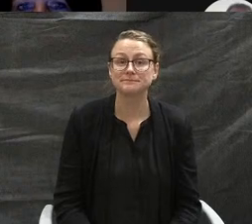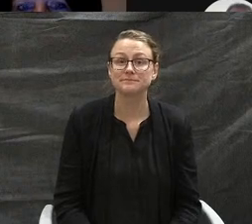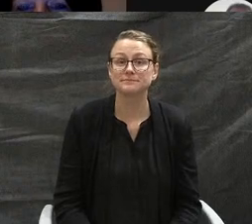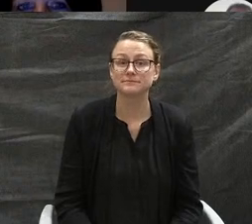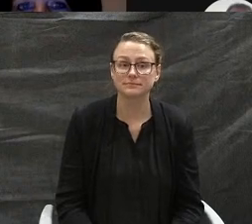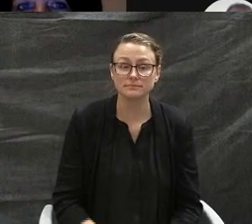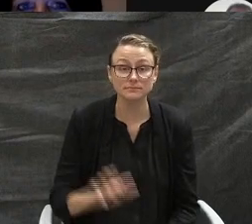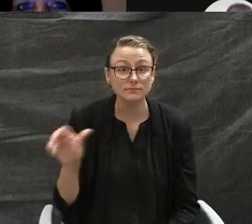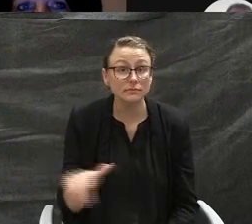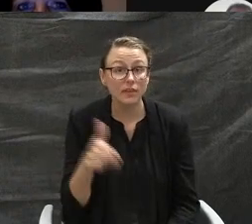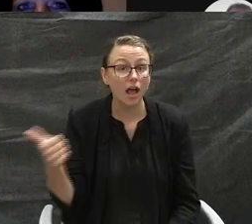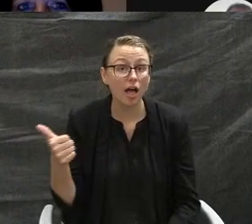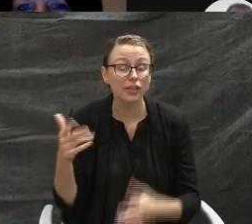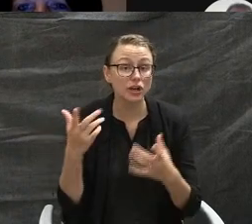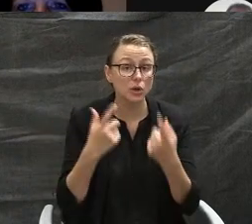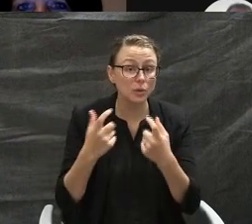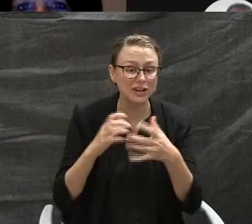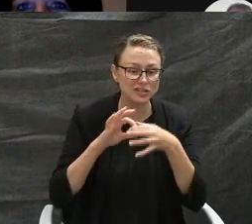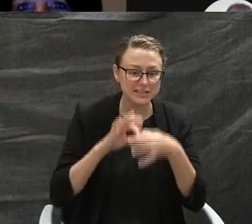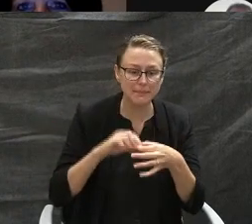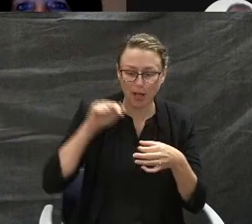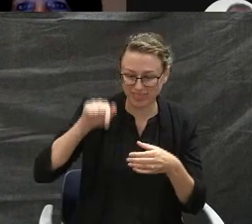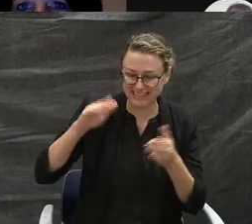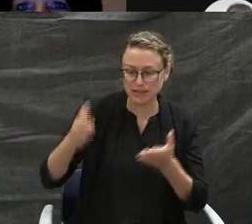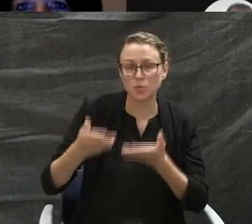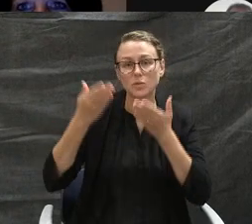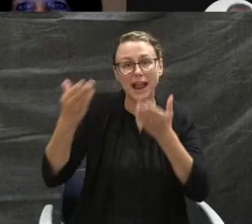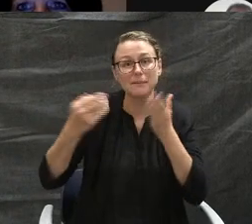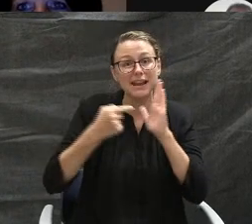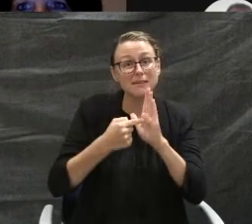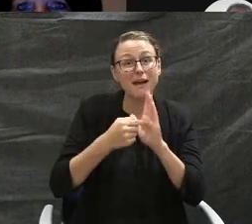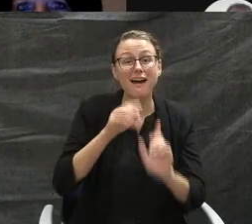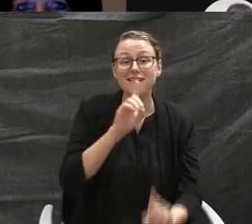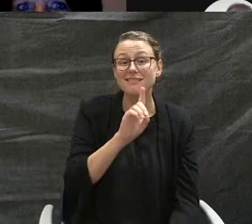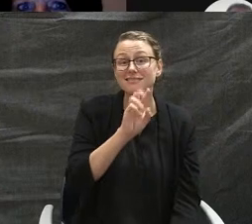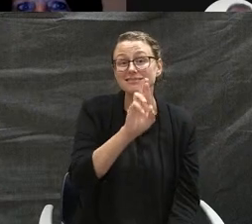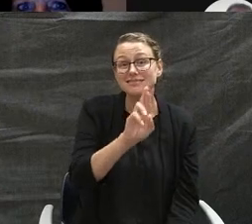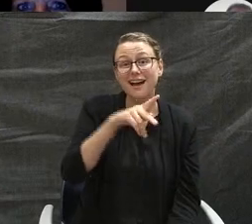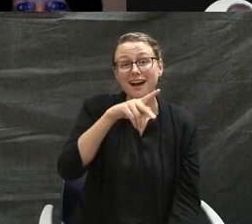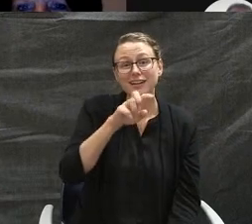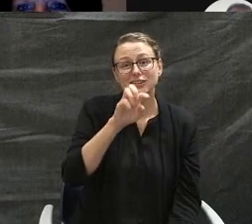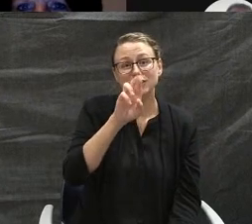Is there anybody else have any questions with the recommended model that doctor Peterson has put forward?